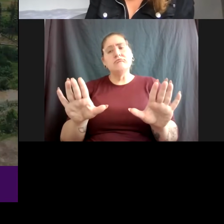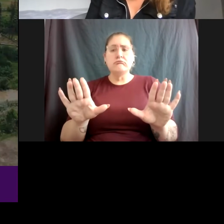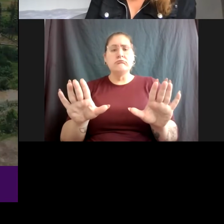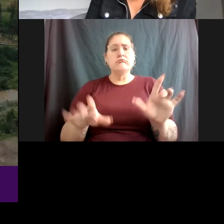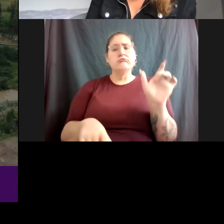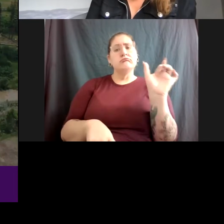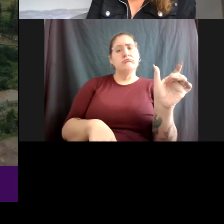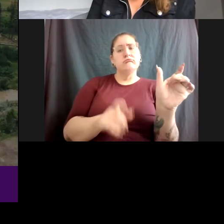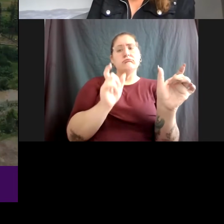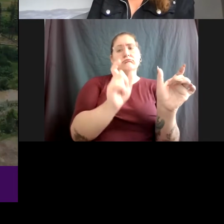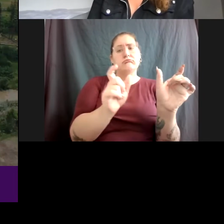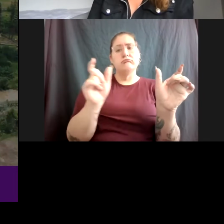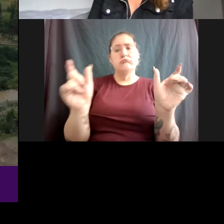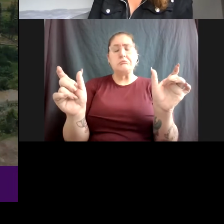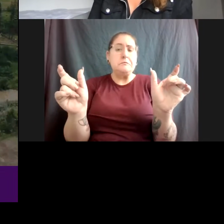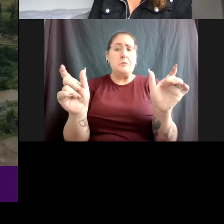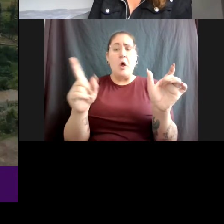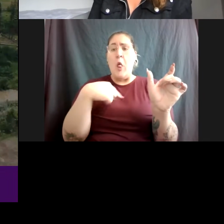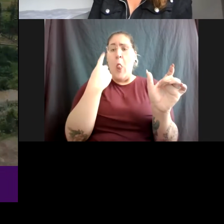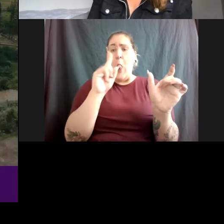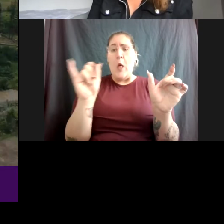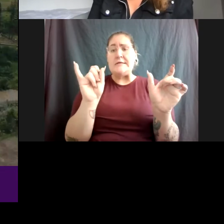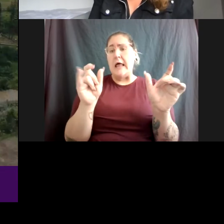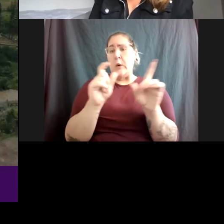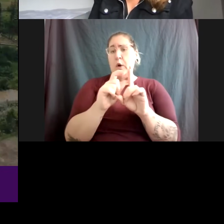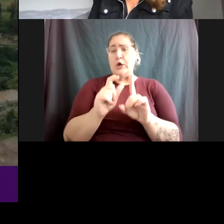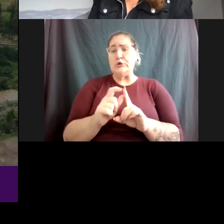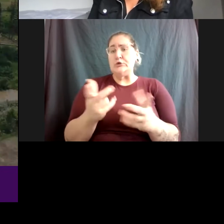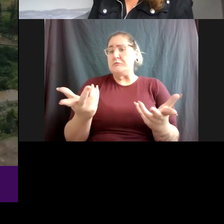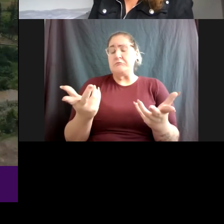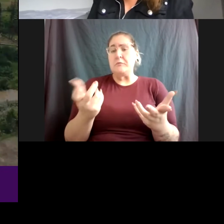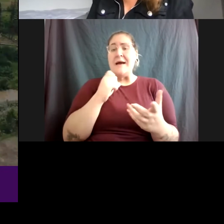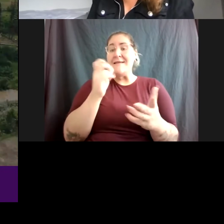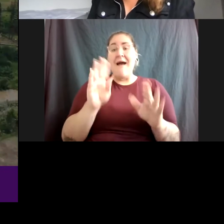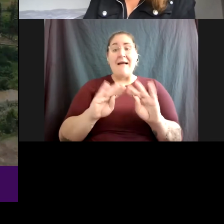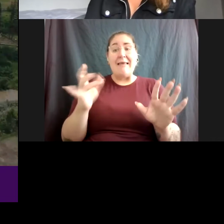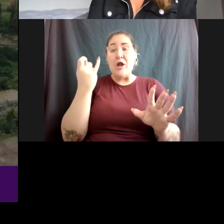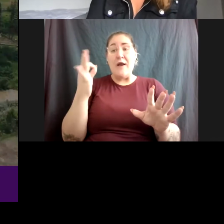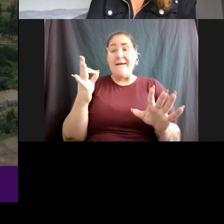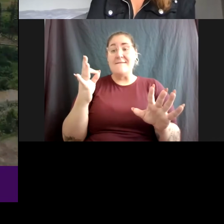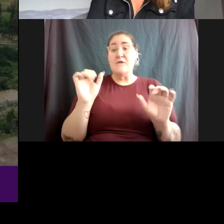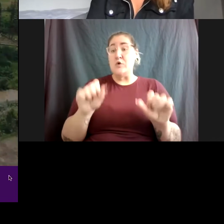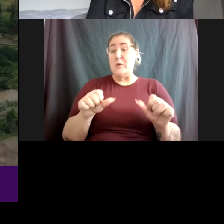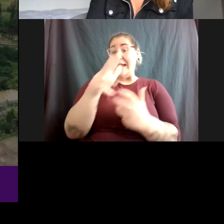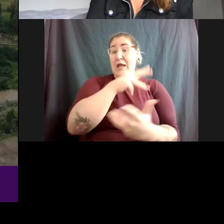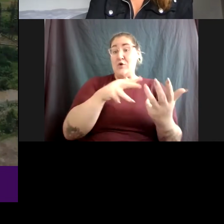interactive, there is no visual cue that these are linked or not. When I hove over them, again